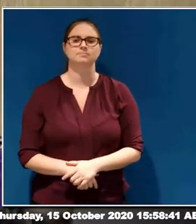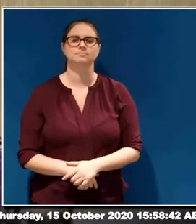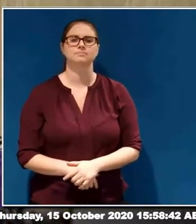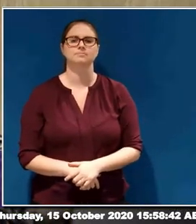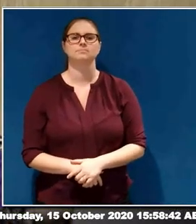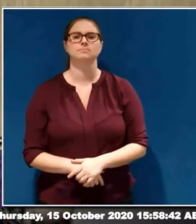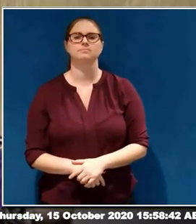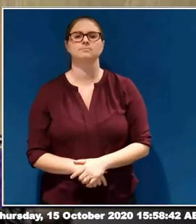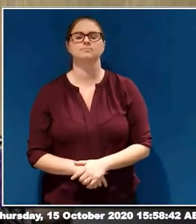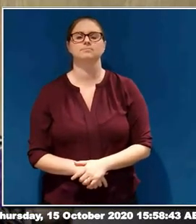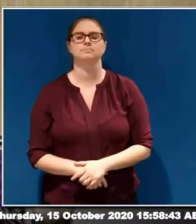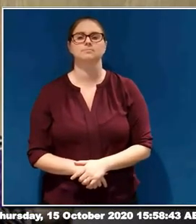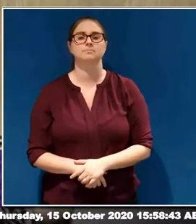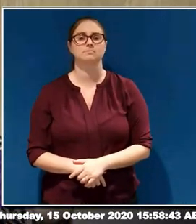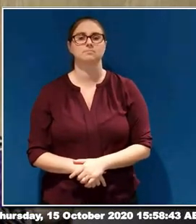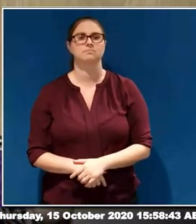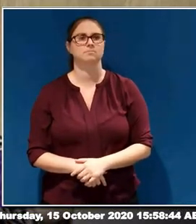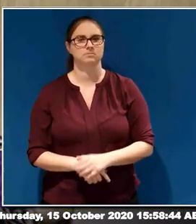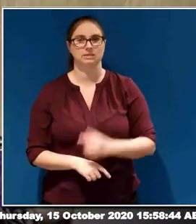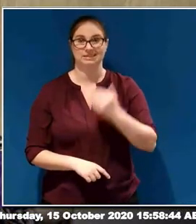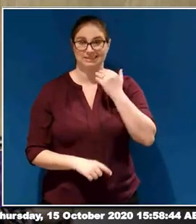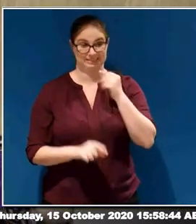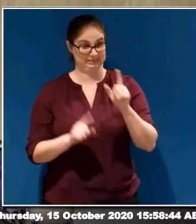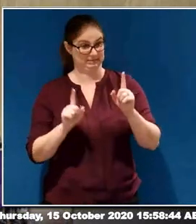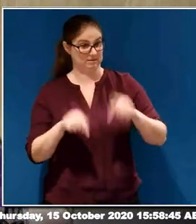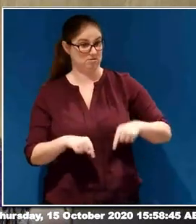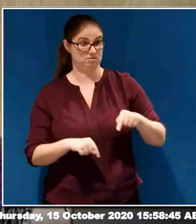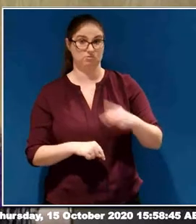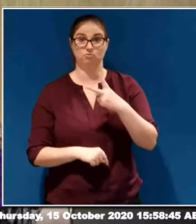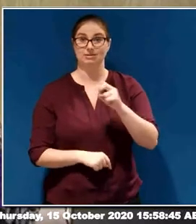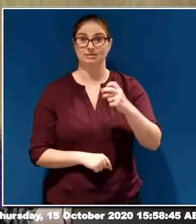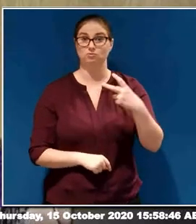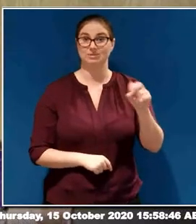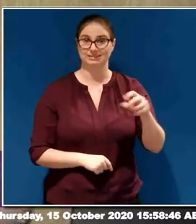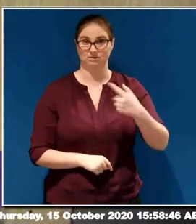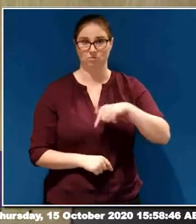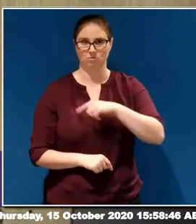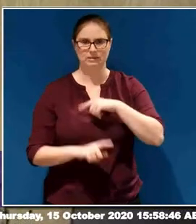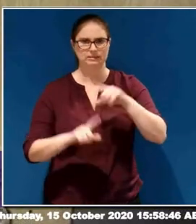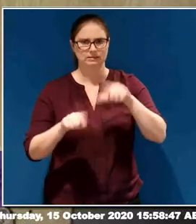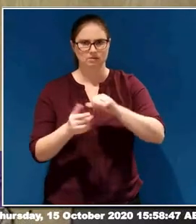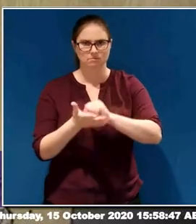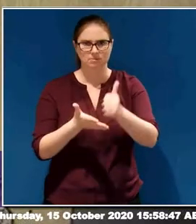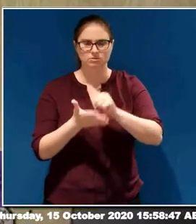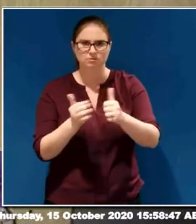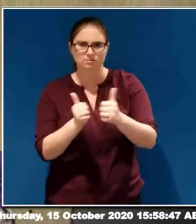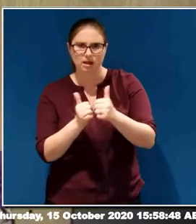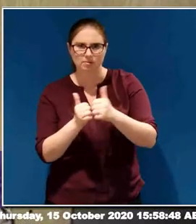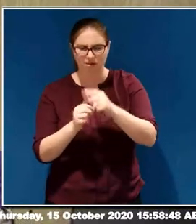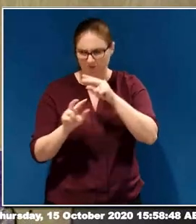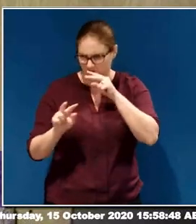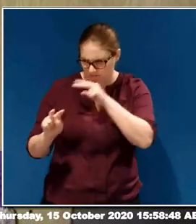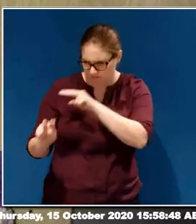cracks and looks at, in respect to reading, and so we looked at 118